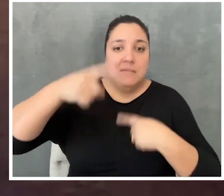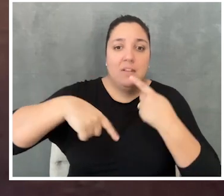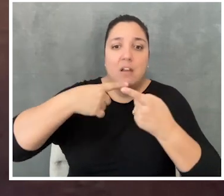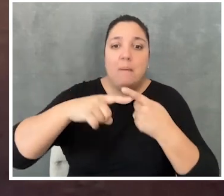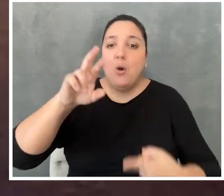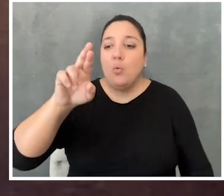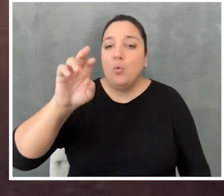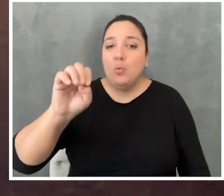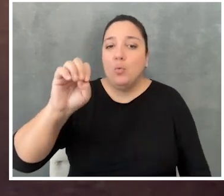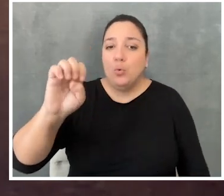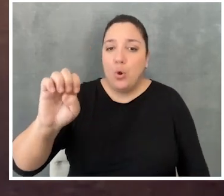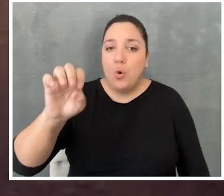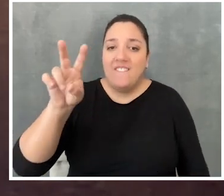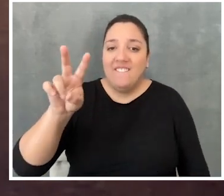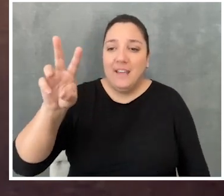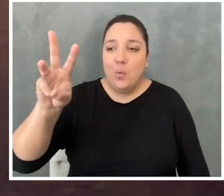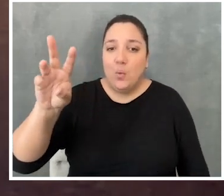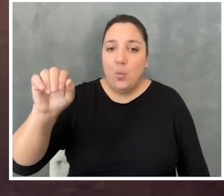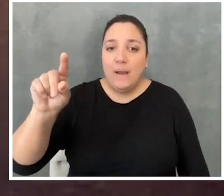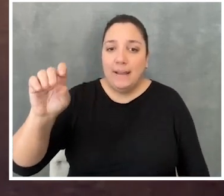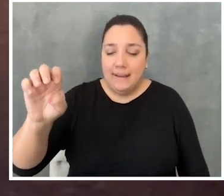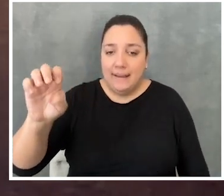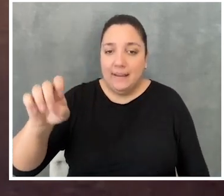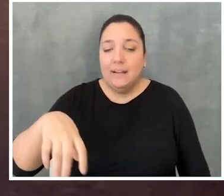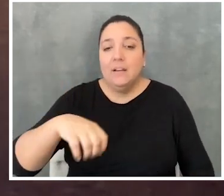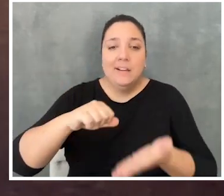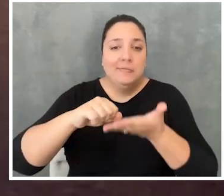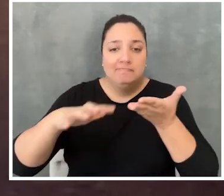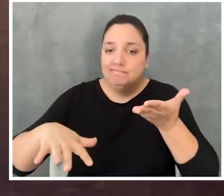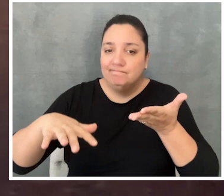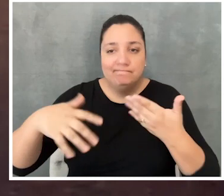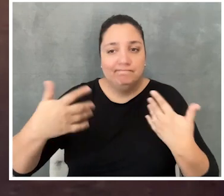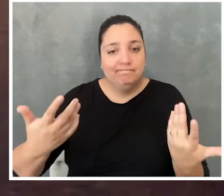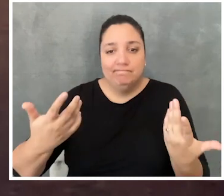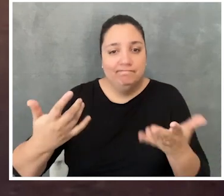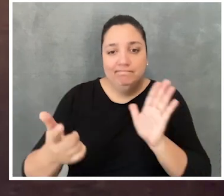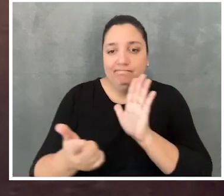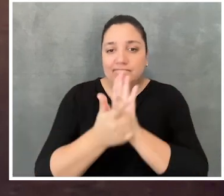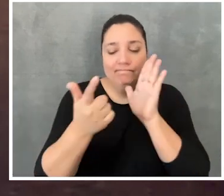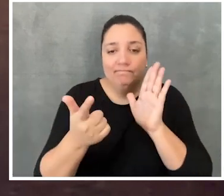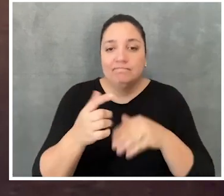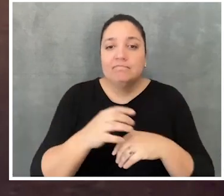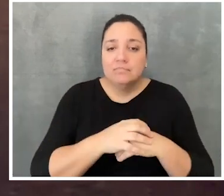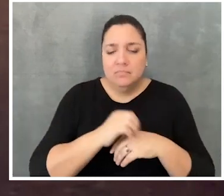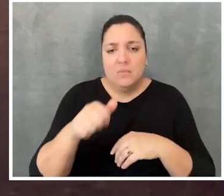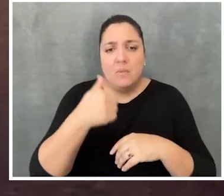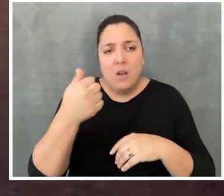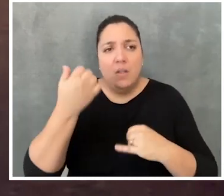have common threads. And again, there there are, I think there are issues that don't necessarily seem